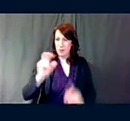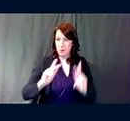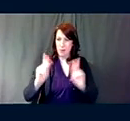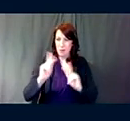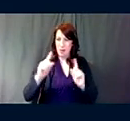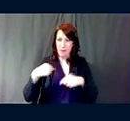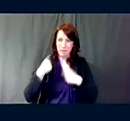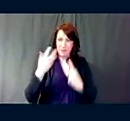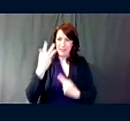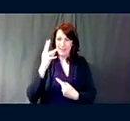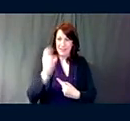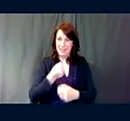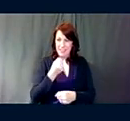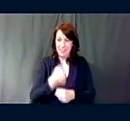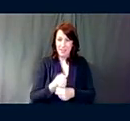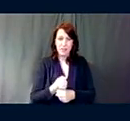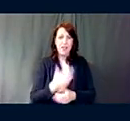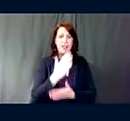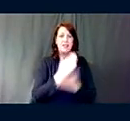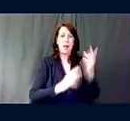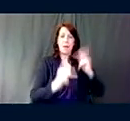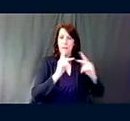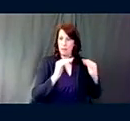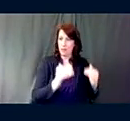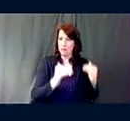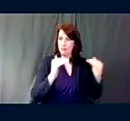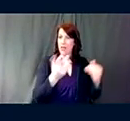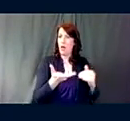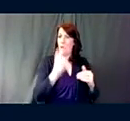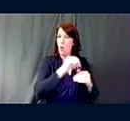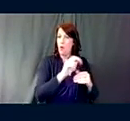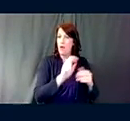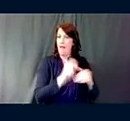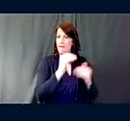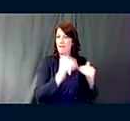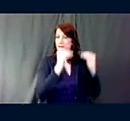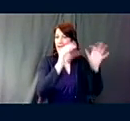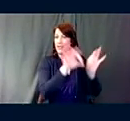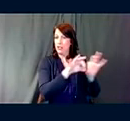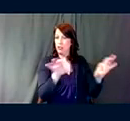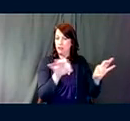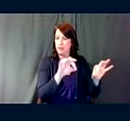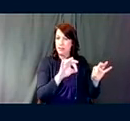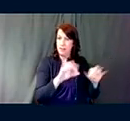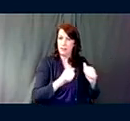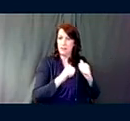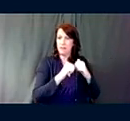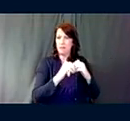AND COMMUNITY HEALTH WORKERS. SOME PEOPLE HAVE GONE ON TO EARN ADVANCED DEGREES TO START THEIR OWN HEALTH PROJECT, TO START ON